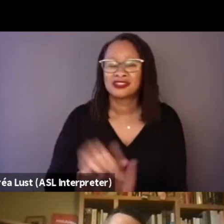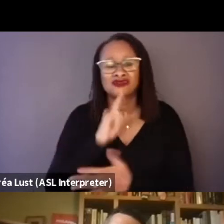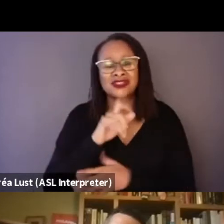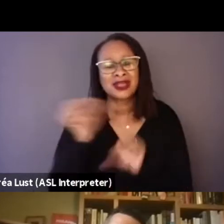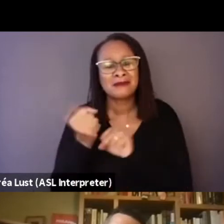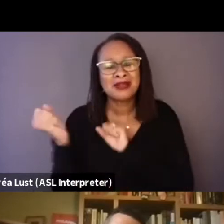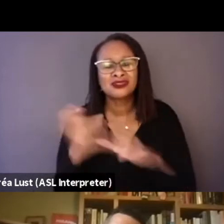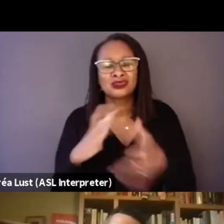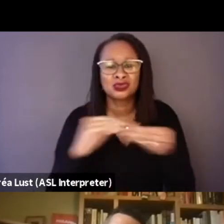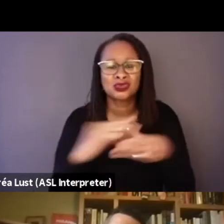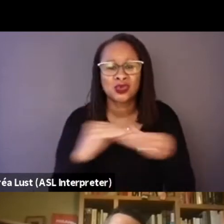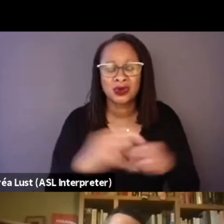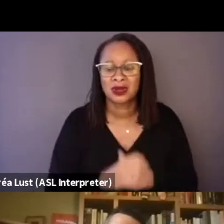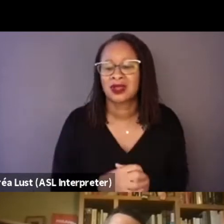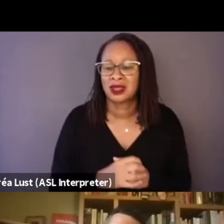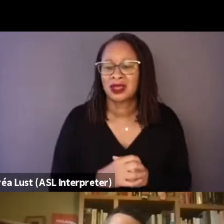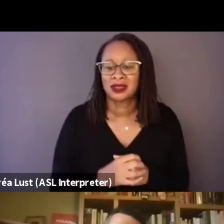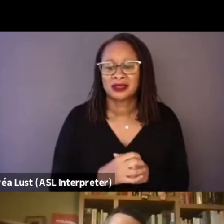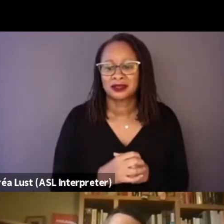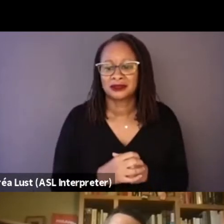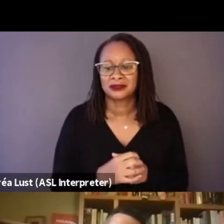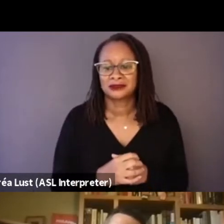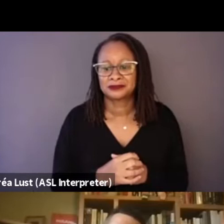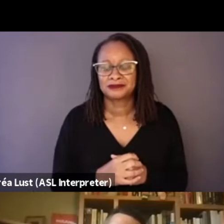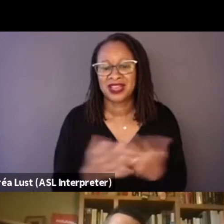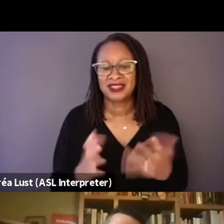And this is the real reason to go shooting in Lwiro